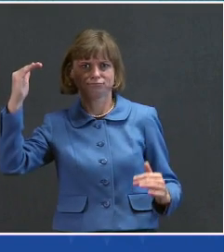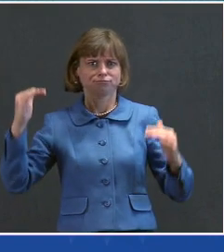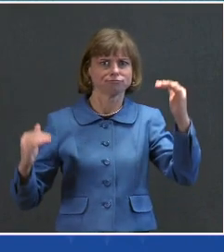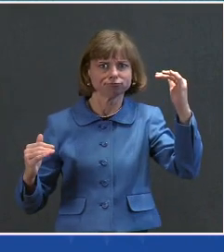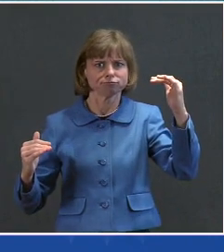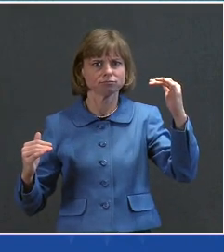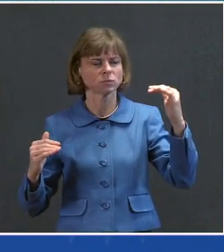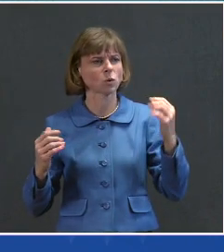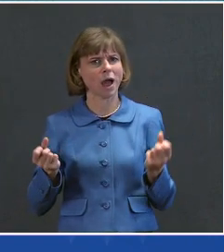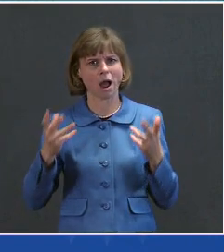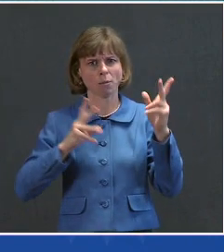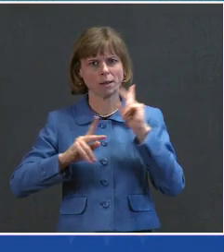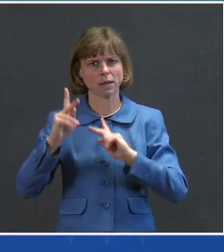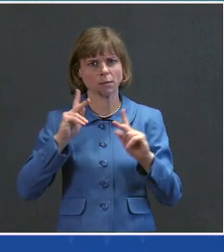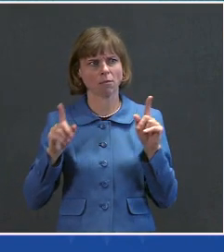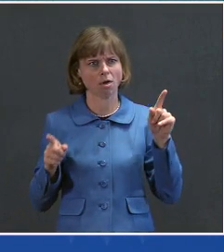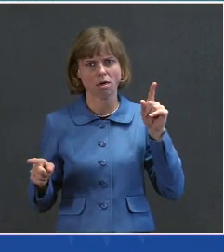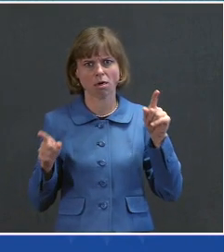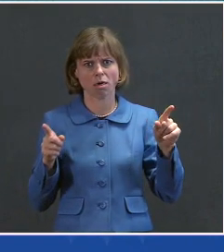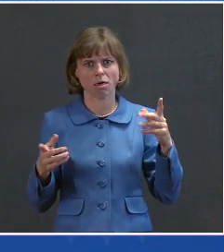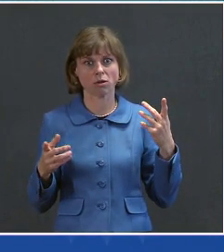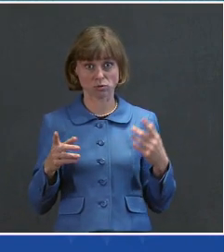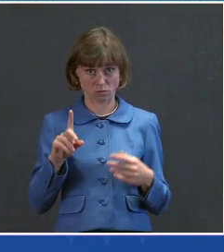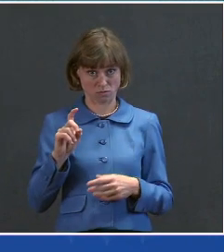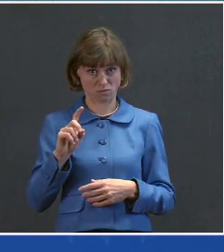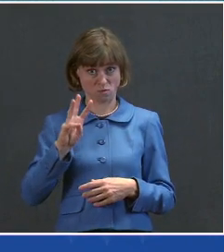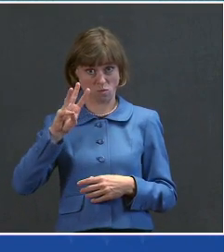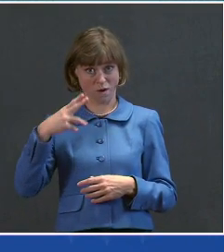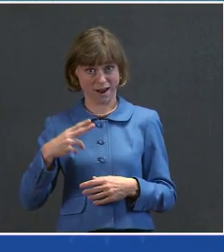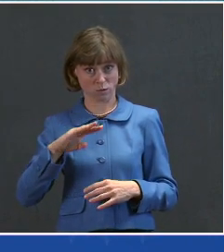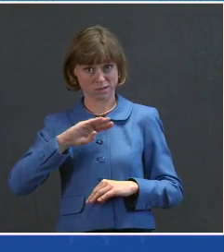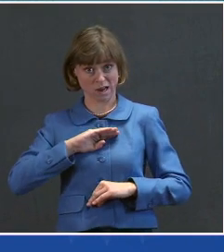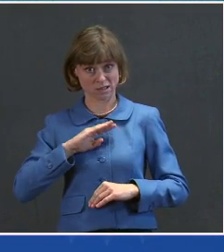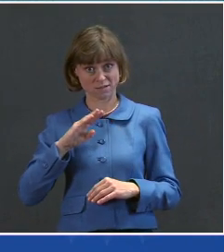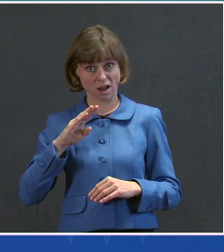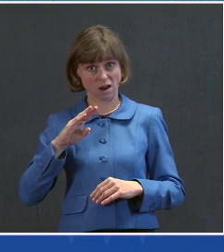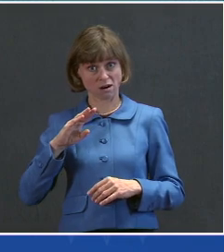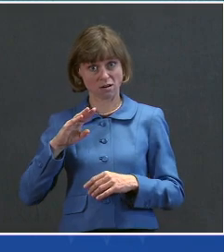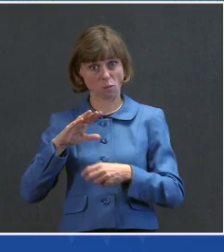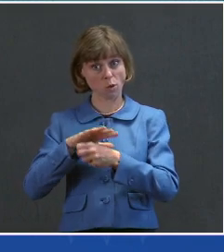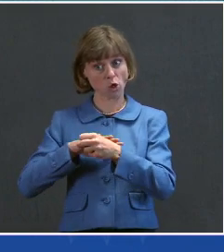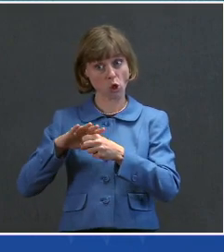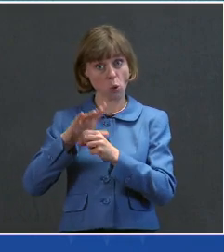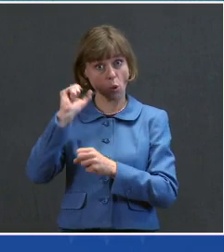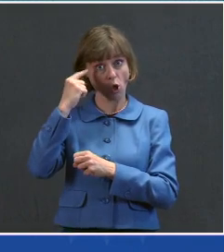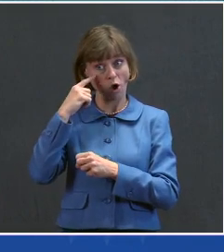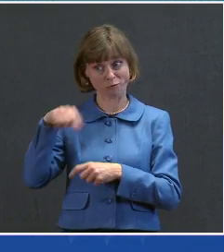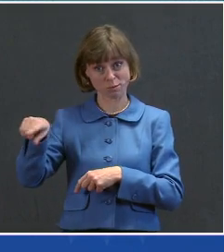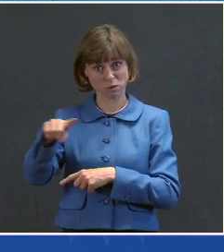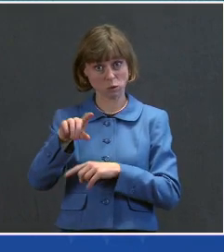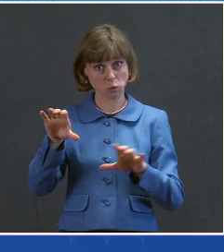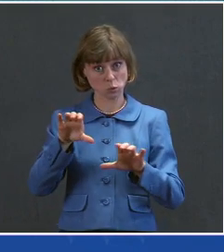So I'm wondering if the White House is satisfied that local -- state and local governments are doing what they need to do